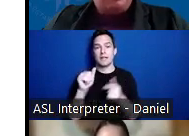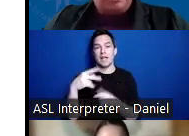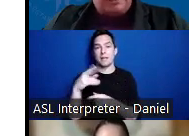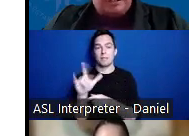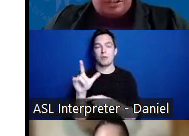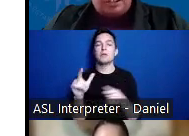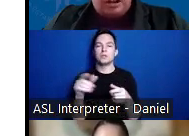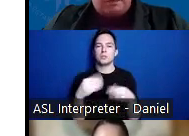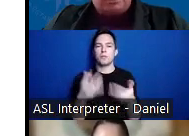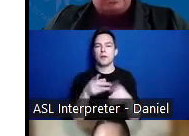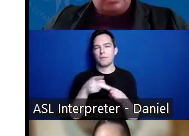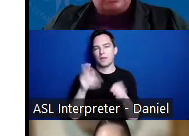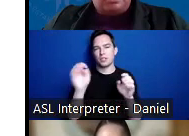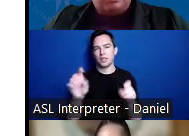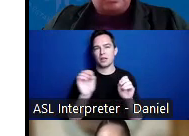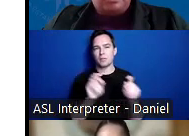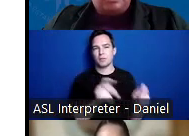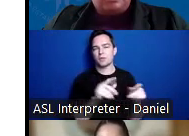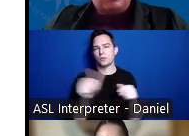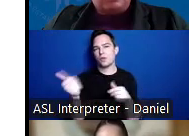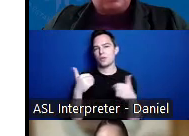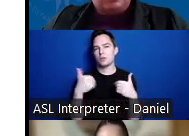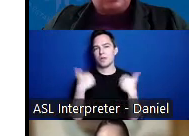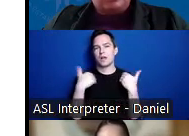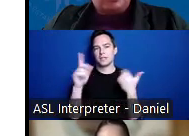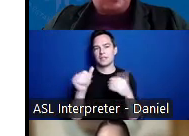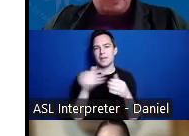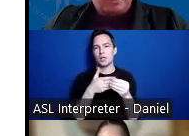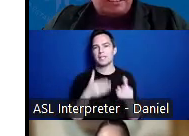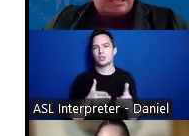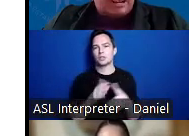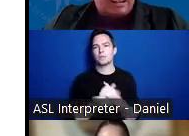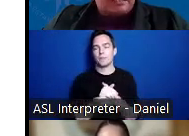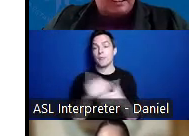professional education opportunities to other young disabled leaders. Welcome to all of our